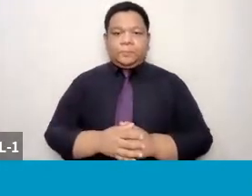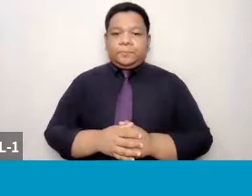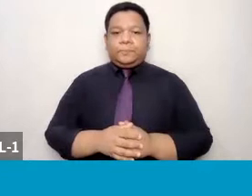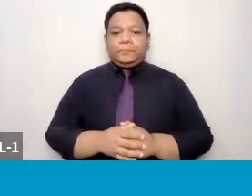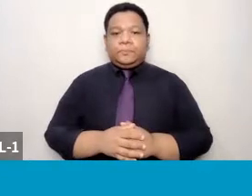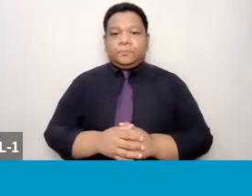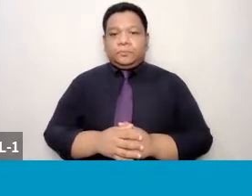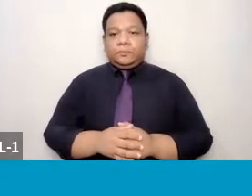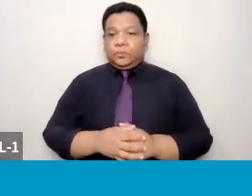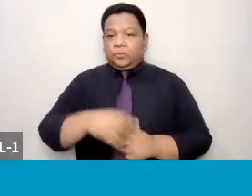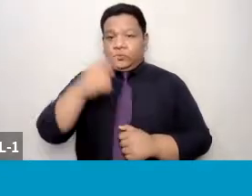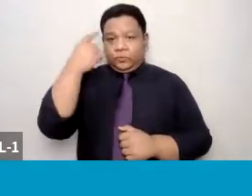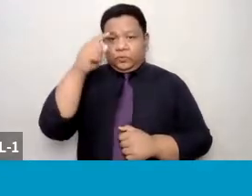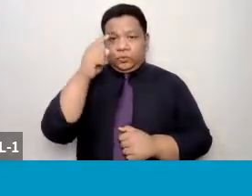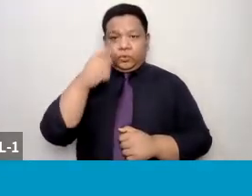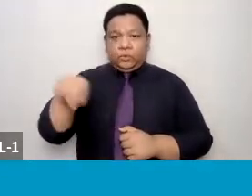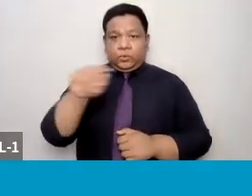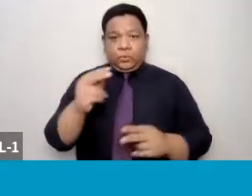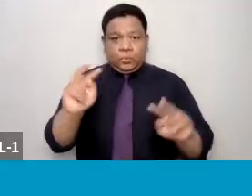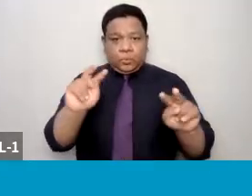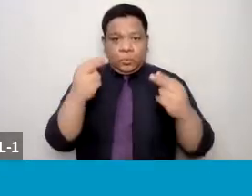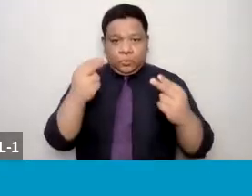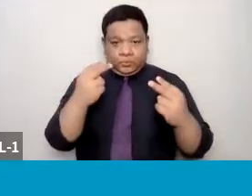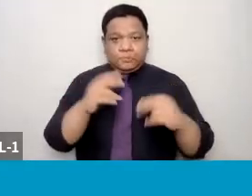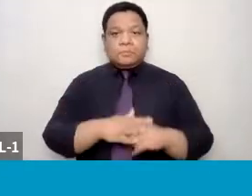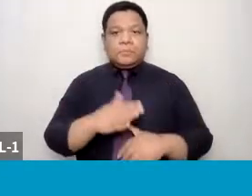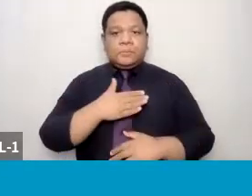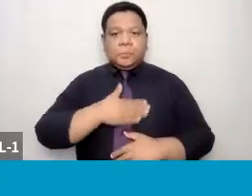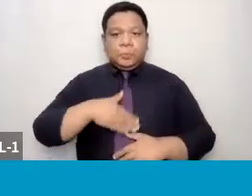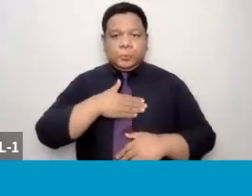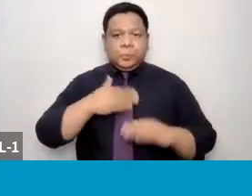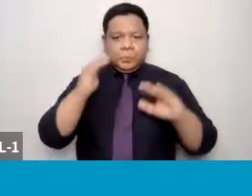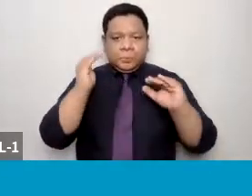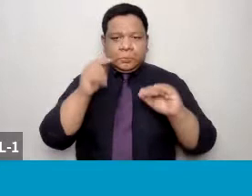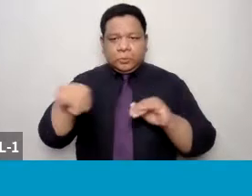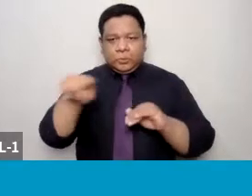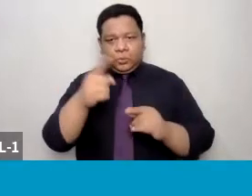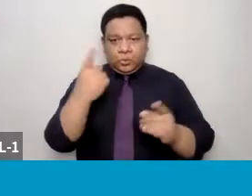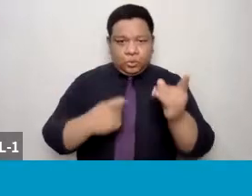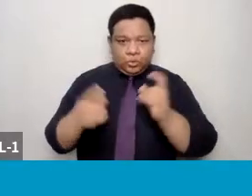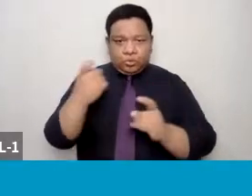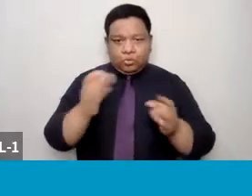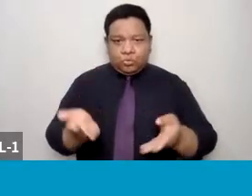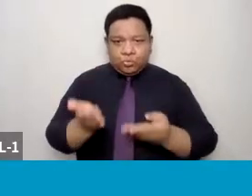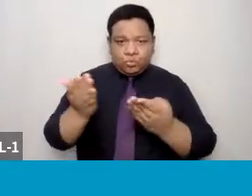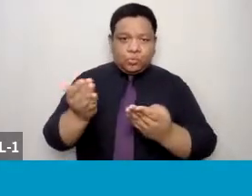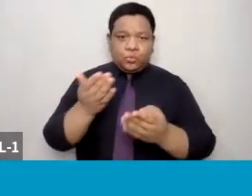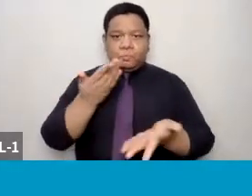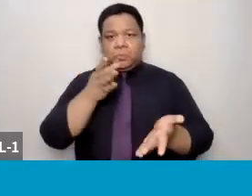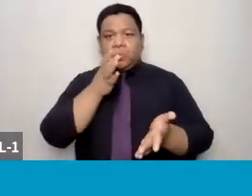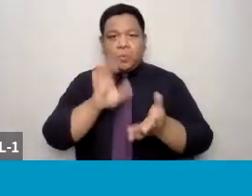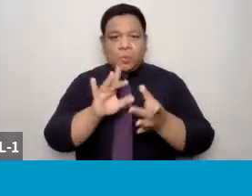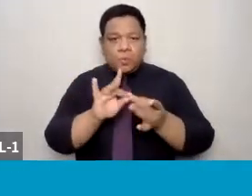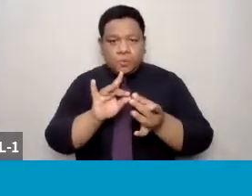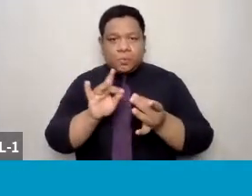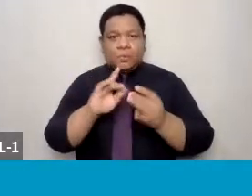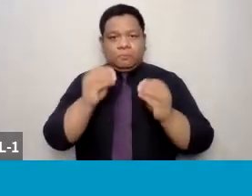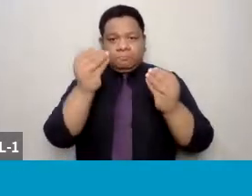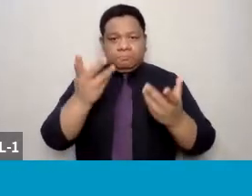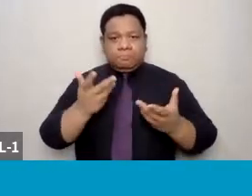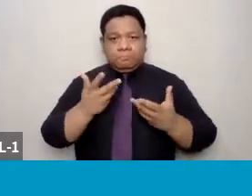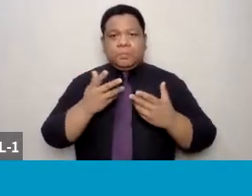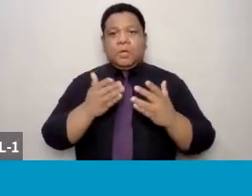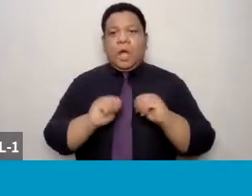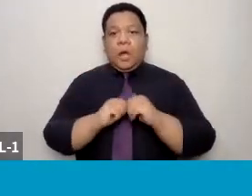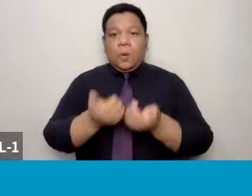For our viewers, we expect your questions, suggestions, and comments that you can send us through chat.